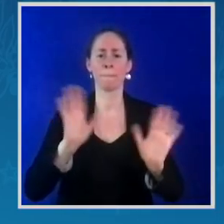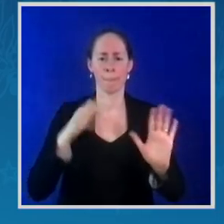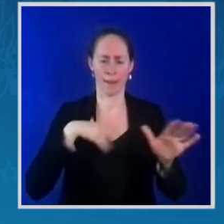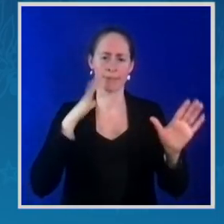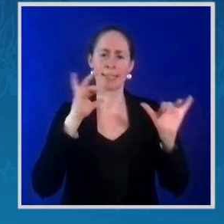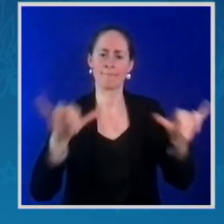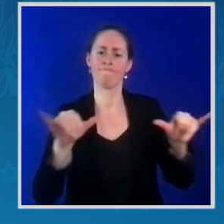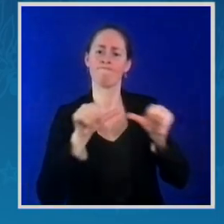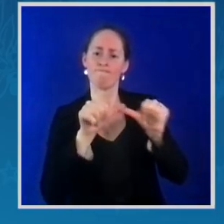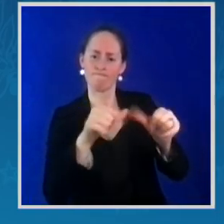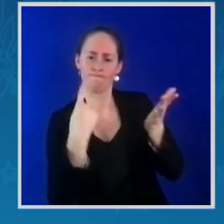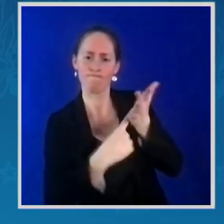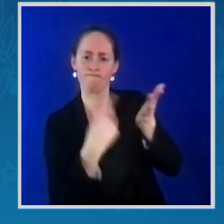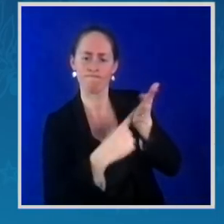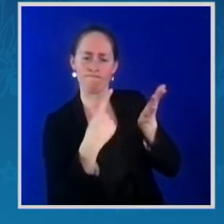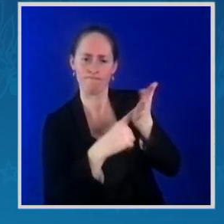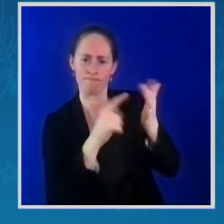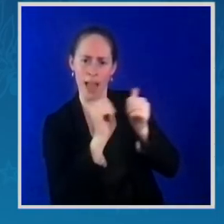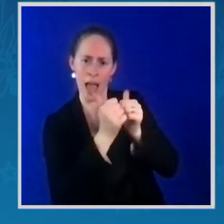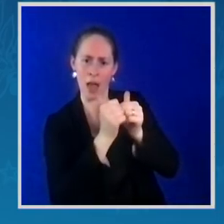And the fix includes passing legislation